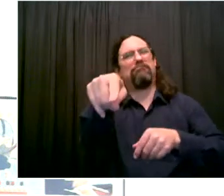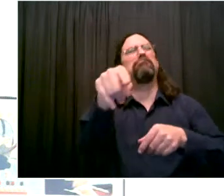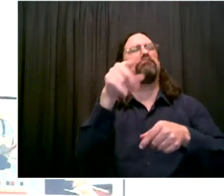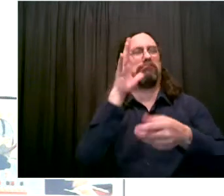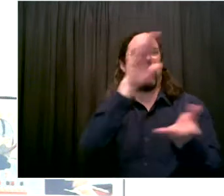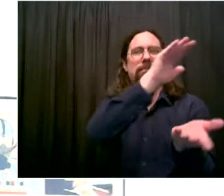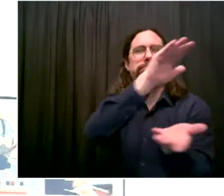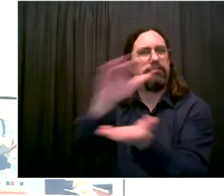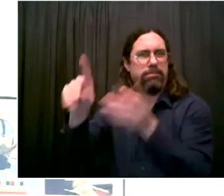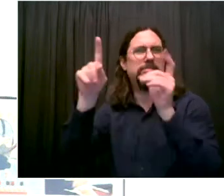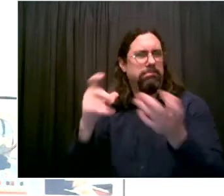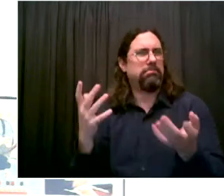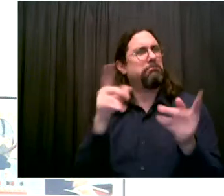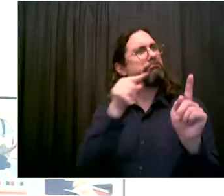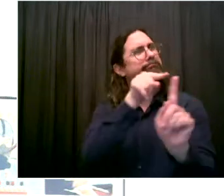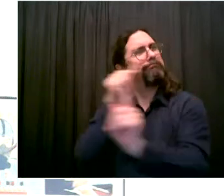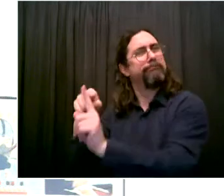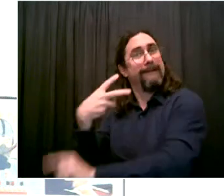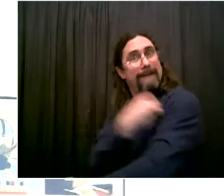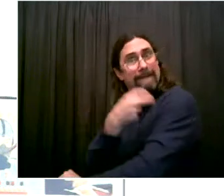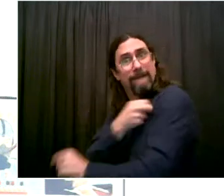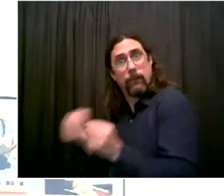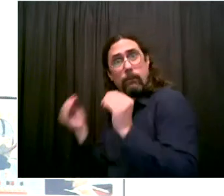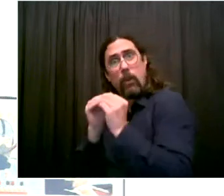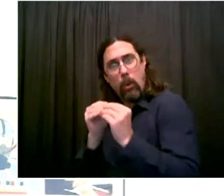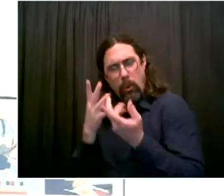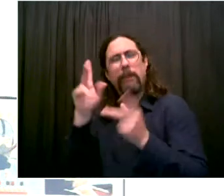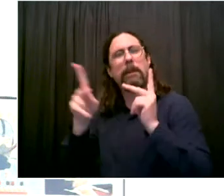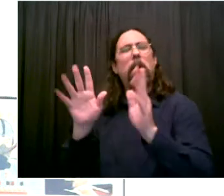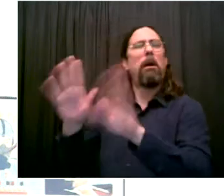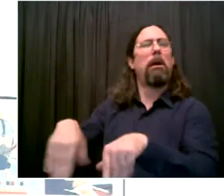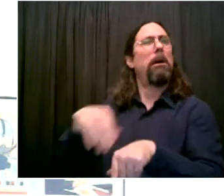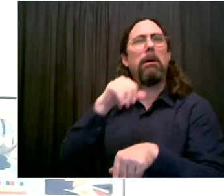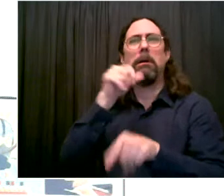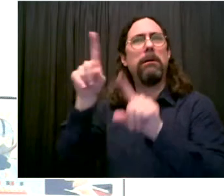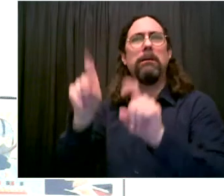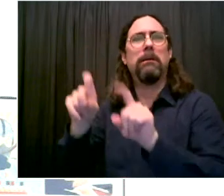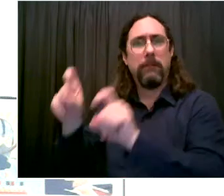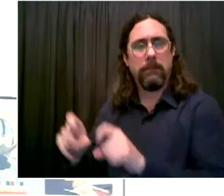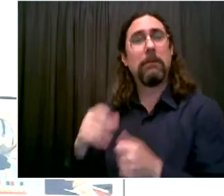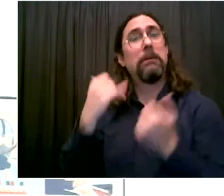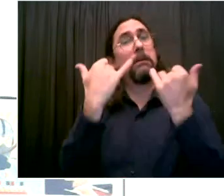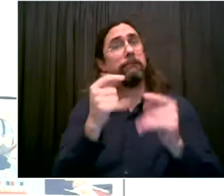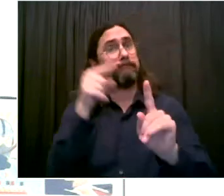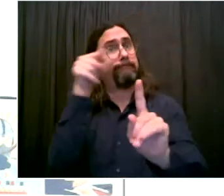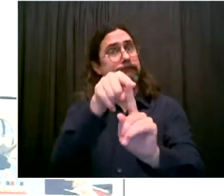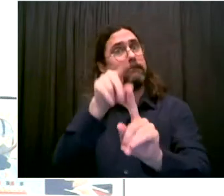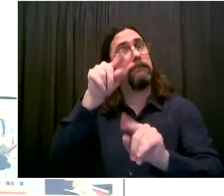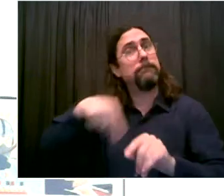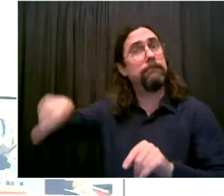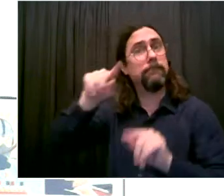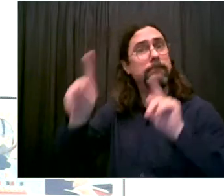ARE NOW FULLY VACCINATED WHERE TESTING DISPLAYS A MUCH DIFFERENT ROLE. ONCE YOUR FULLY